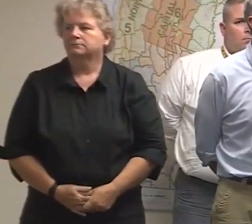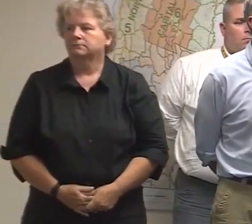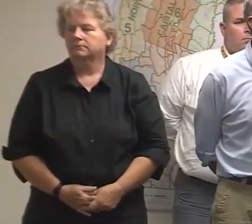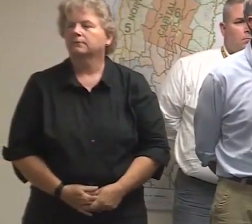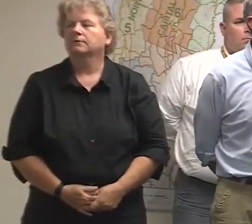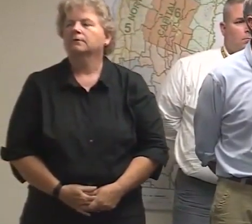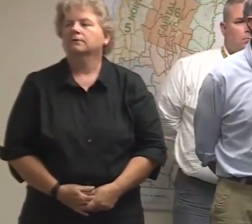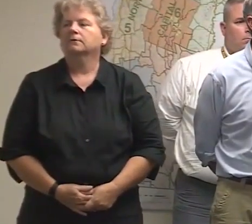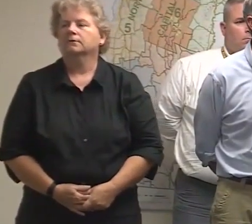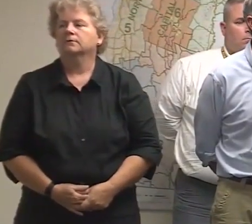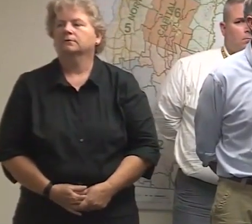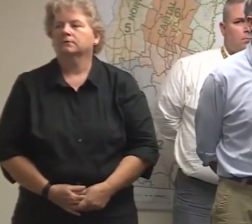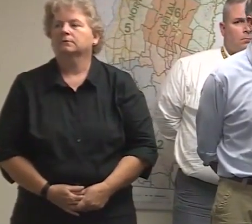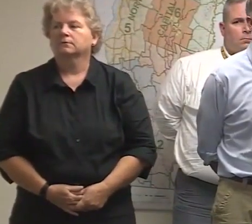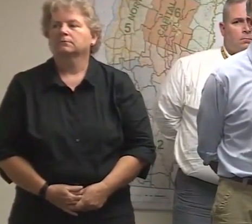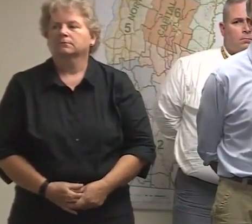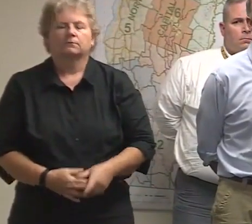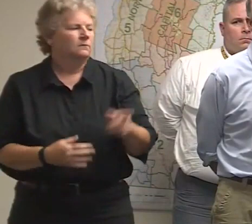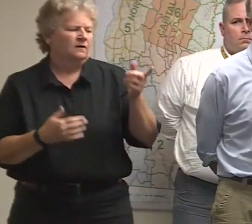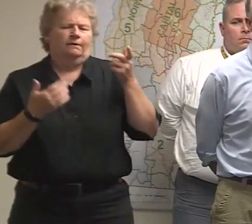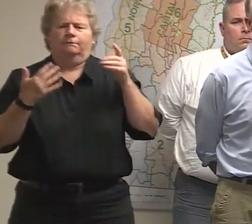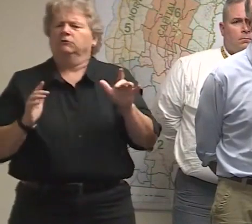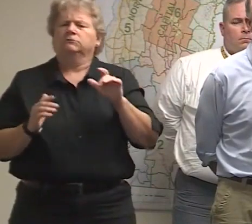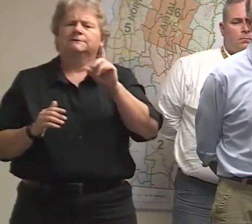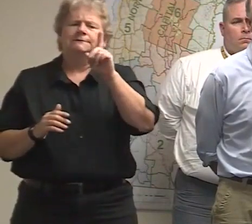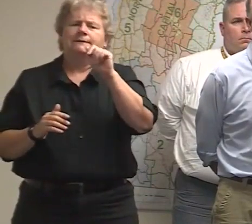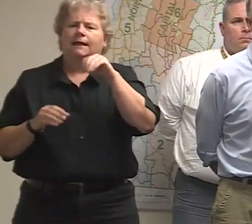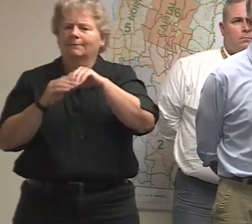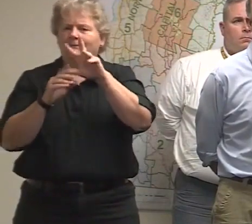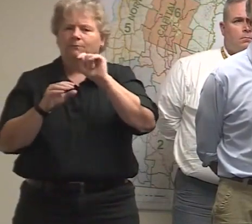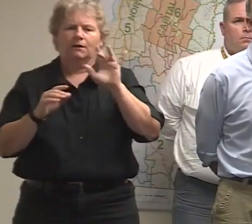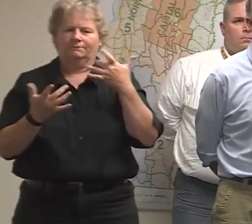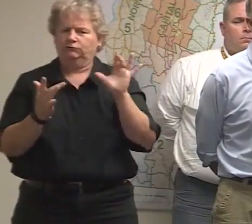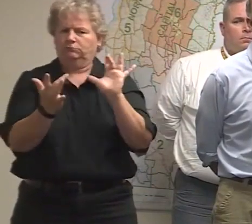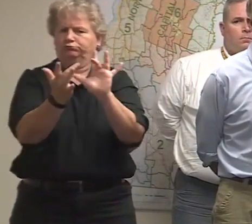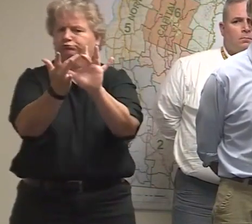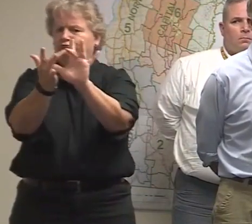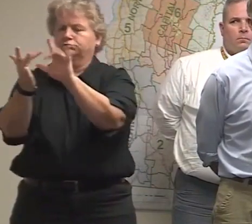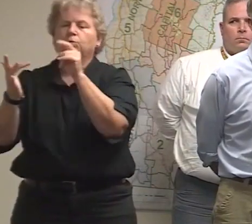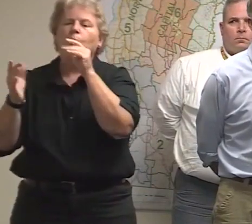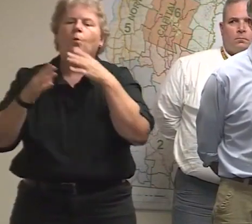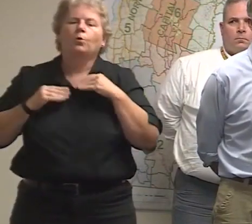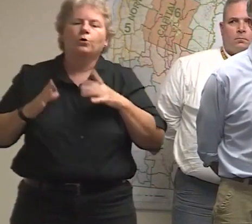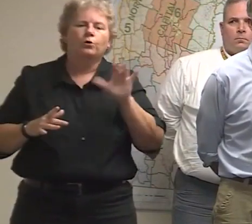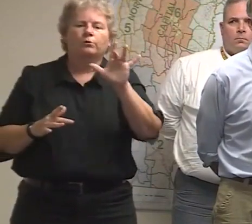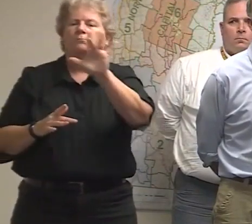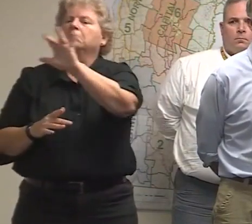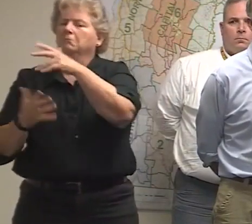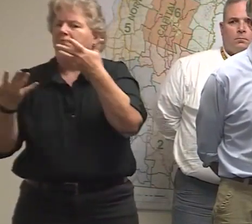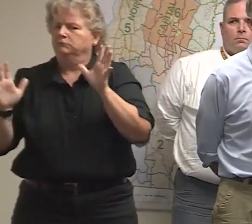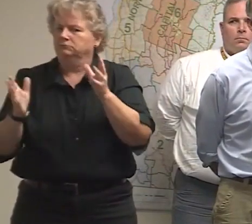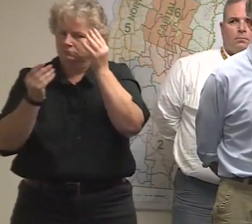WE HAVE COMPLETED OUTREACH AND WE’RE HAVING A BACK AND FORTH CONVERSATION. SO IT’S GOING TO BE AN ONGOING CONVERSATION.